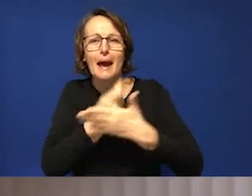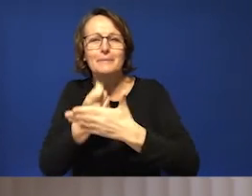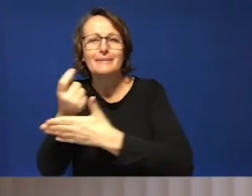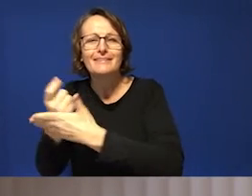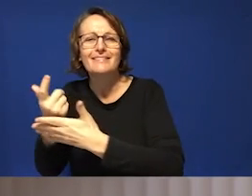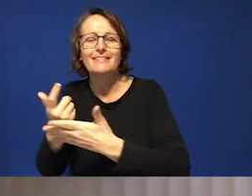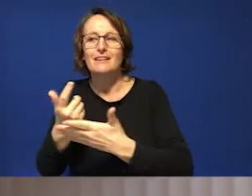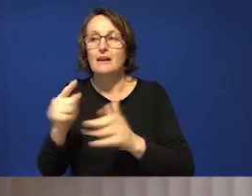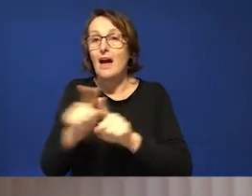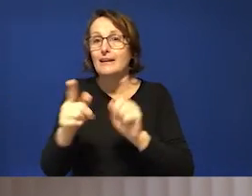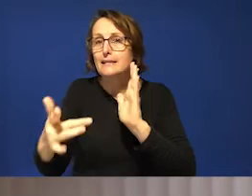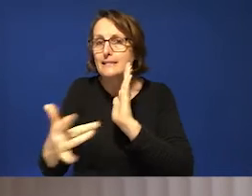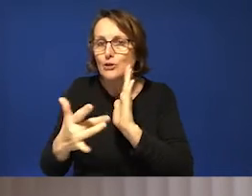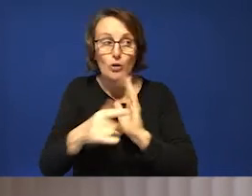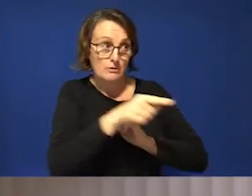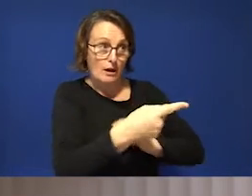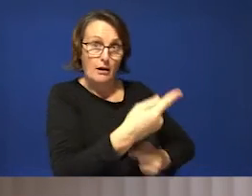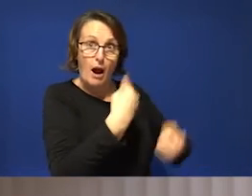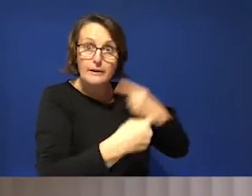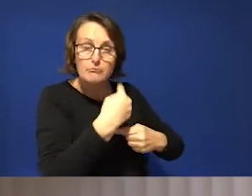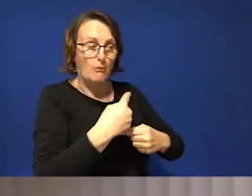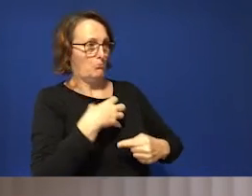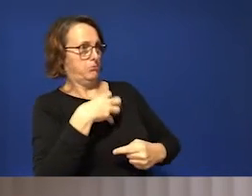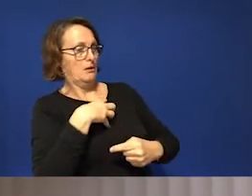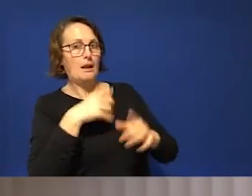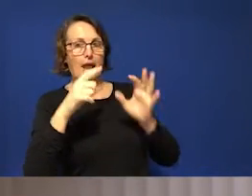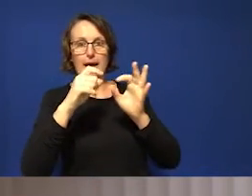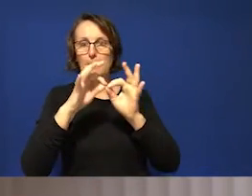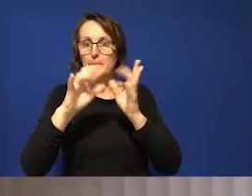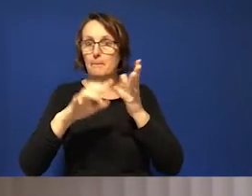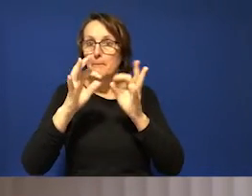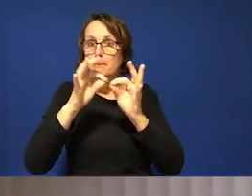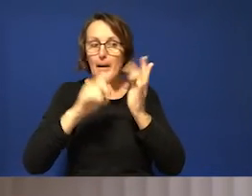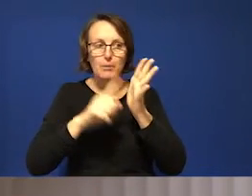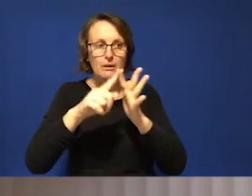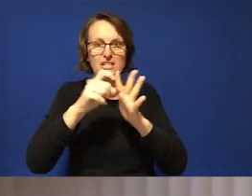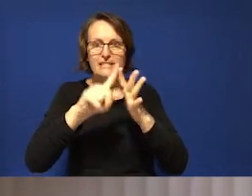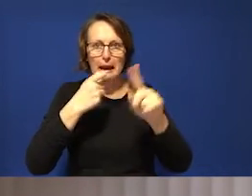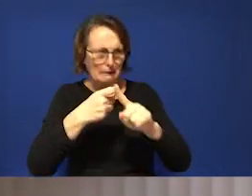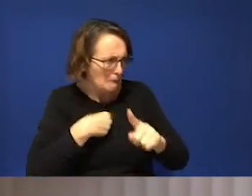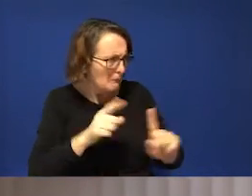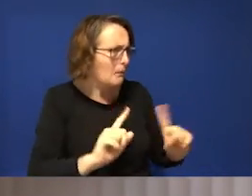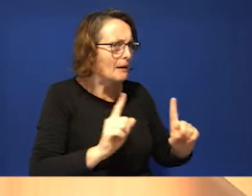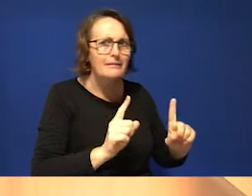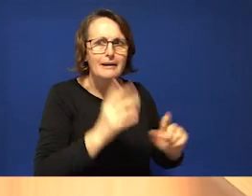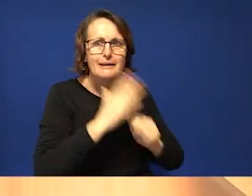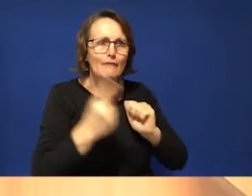Some of the suggestions, some of the technology, some of, I mean, the BubbleDeck in, who on earth has ever heard of BubbleDeck